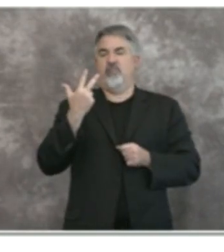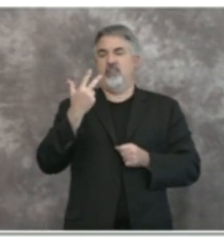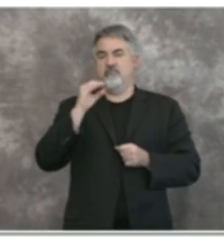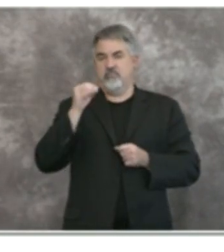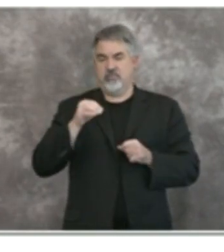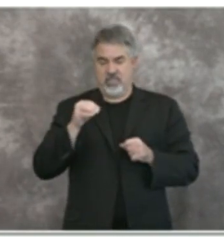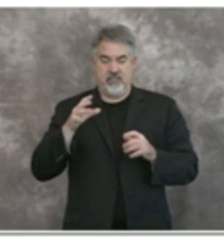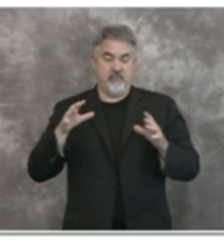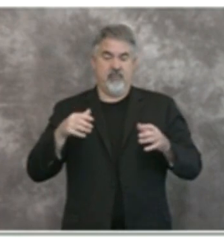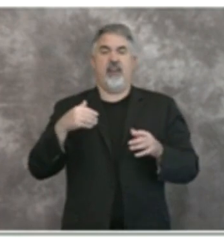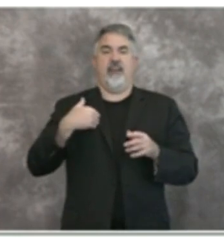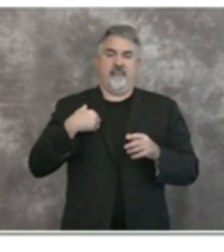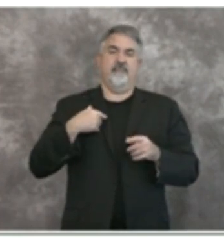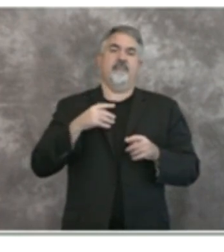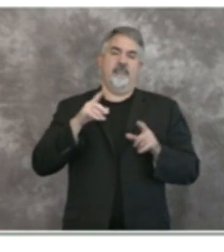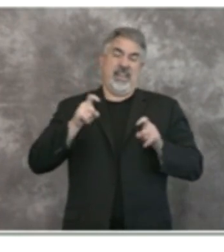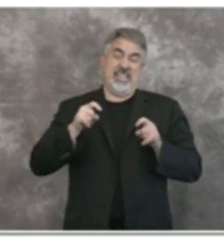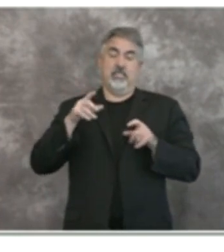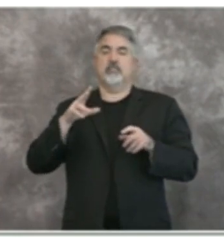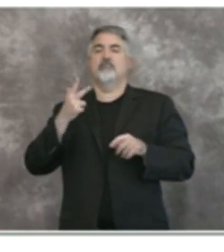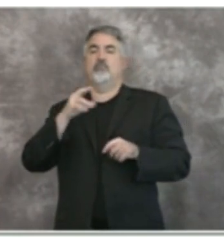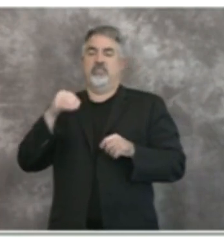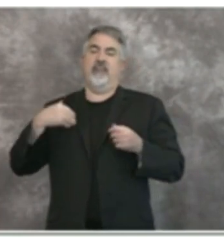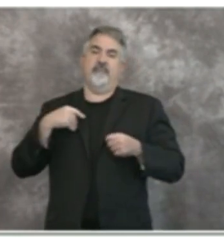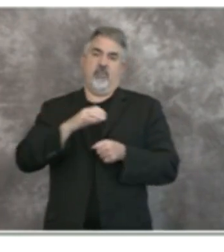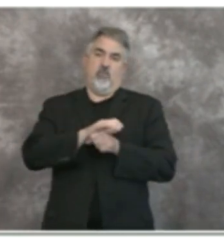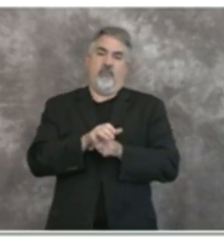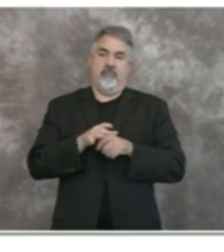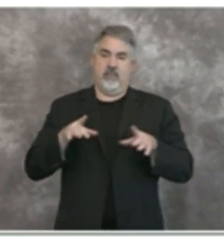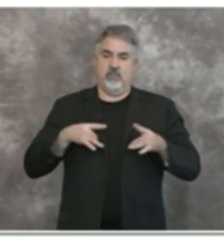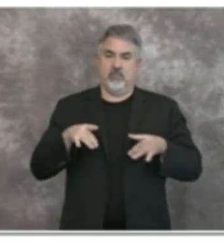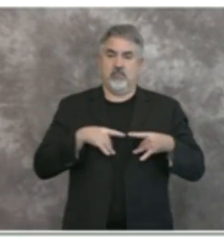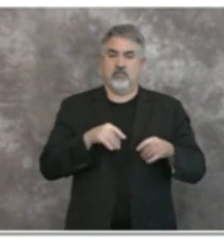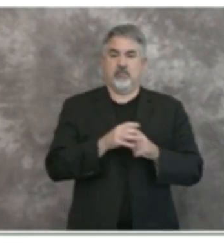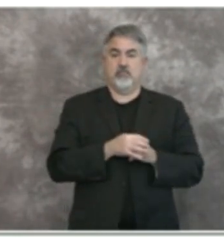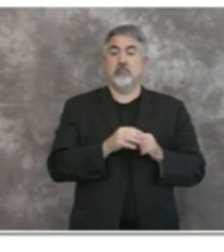IS OUT OF THE 3,541 TOTAL TEST PERFORM. THAT IS 3% A POSITIVE RATE THAT IS THAT IS GOOD NEWS